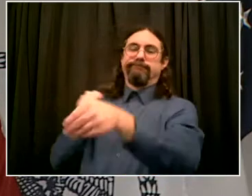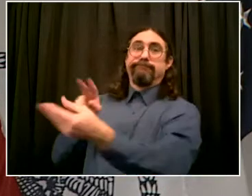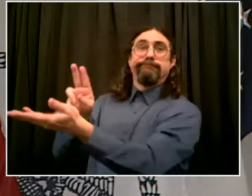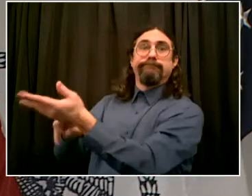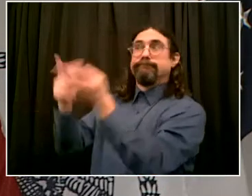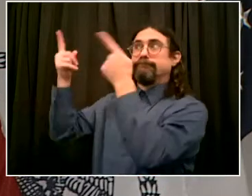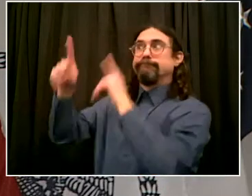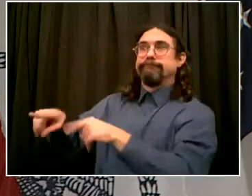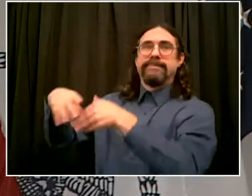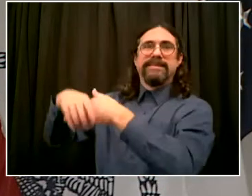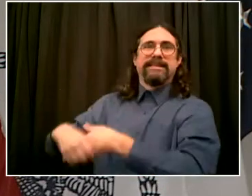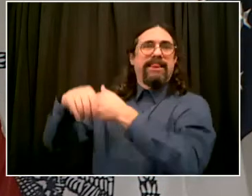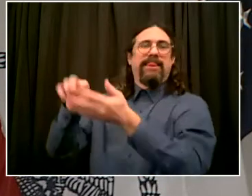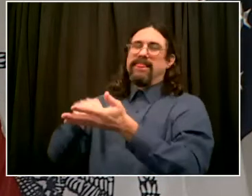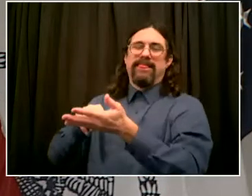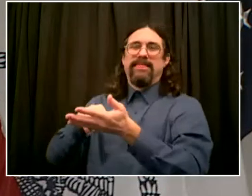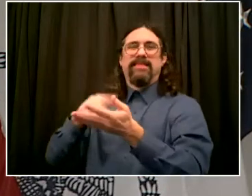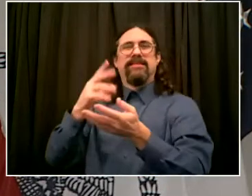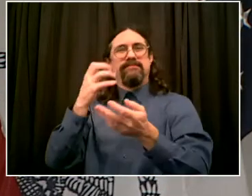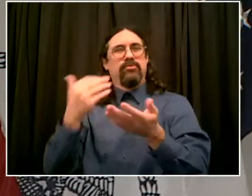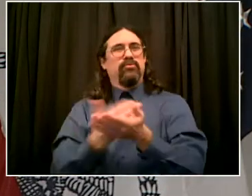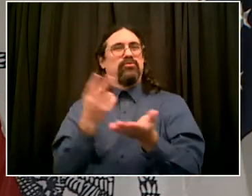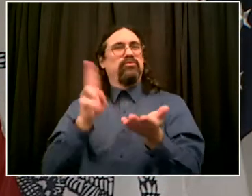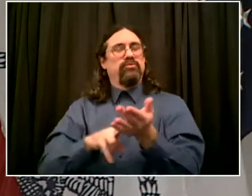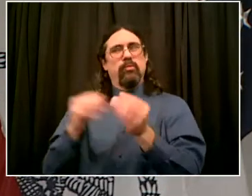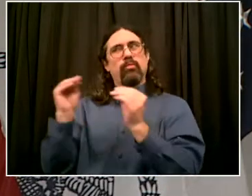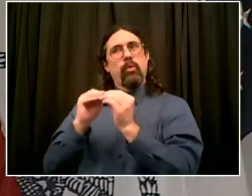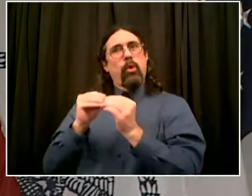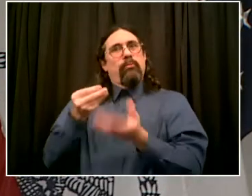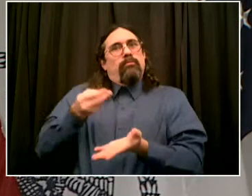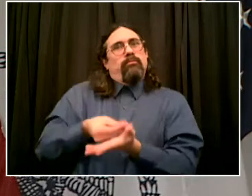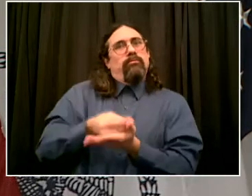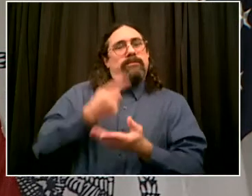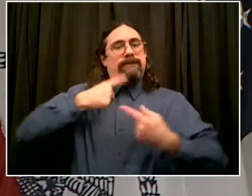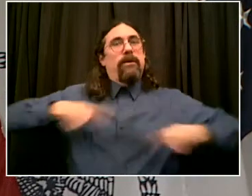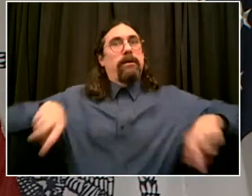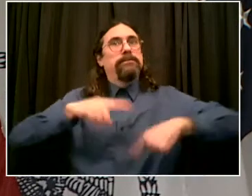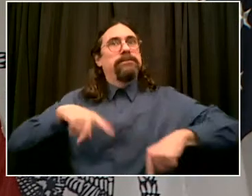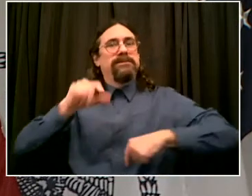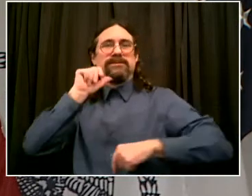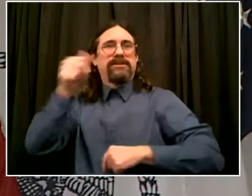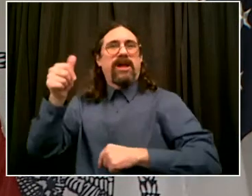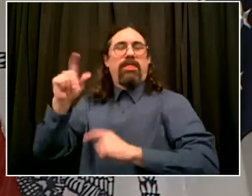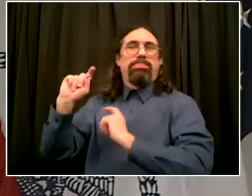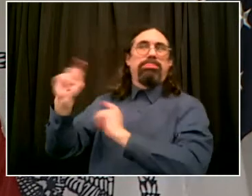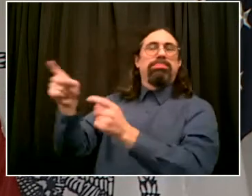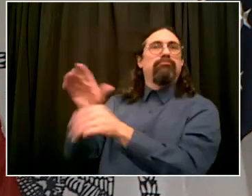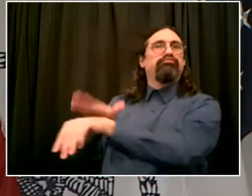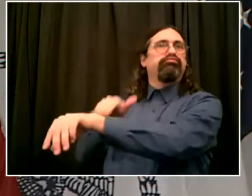REVOKING THE AMNESTY TAX BREAKS AT THE